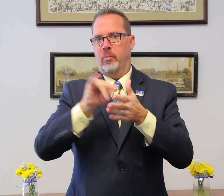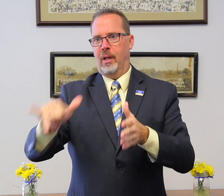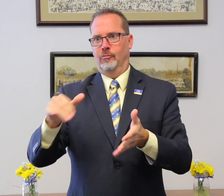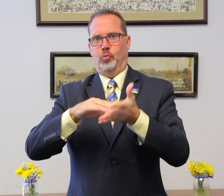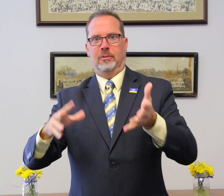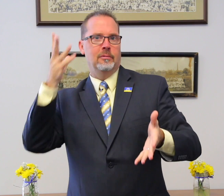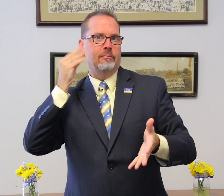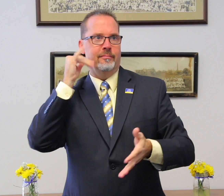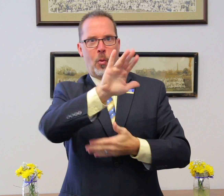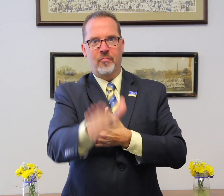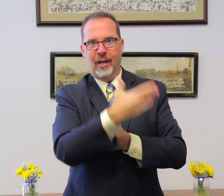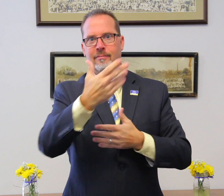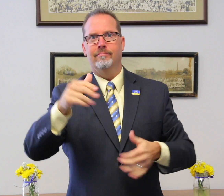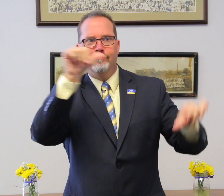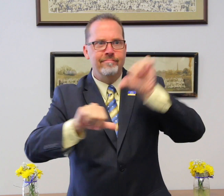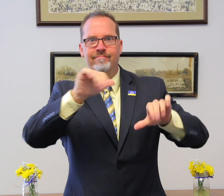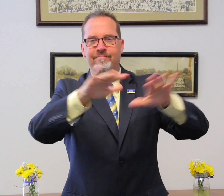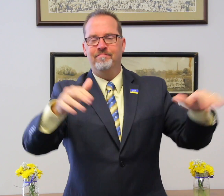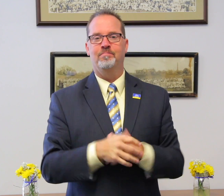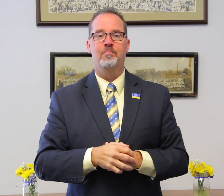students to be in the wilderness and spend some time together learning about